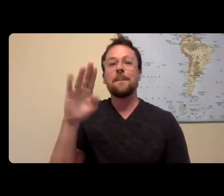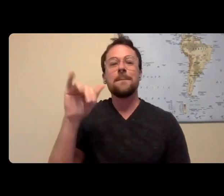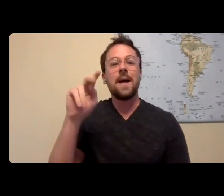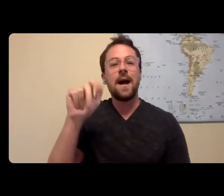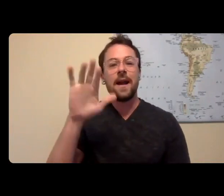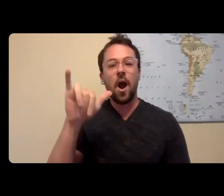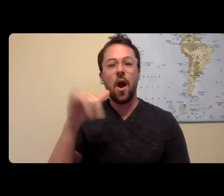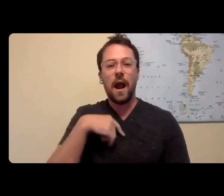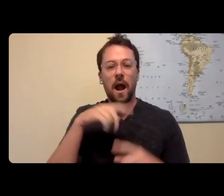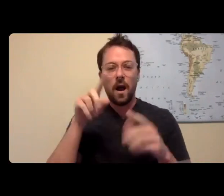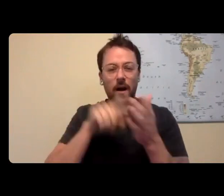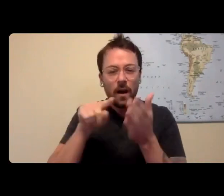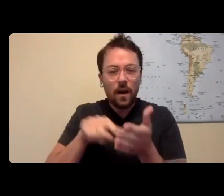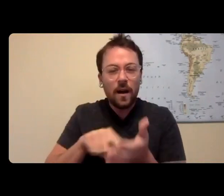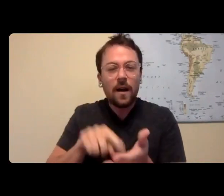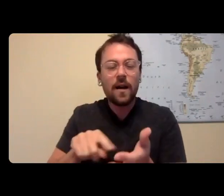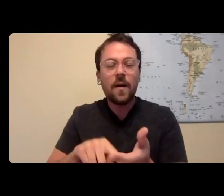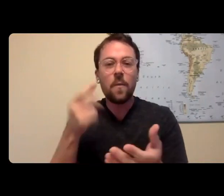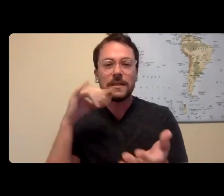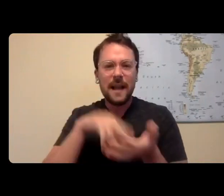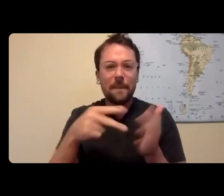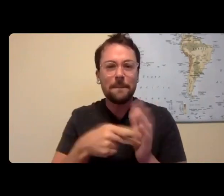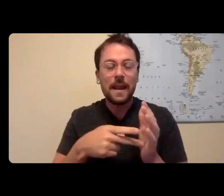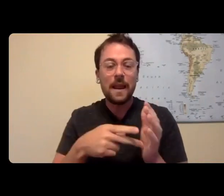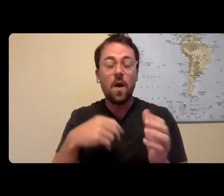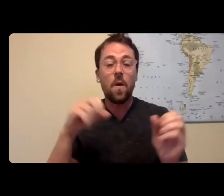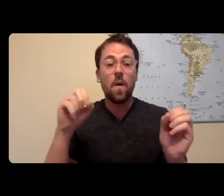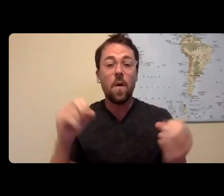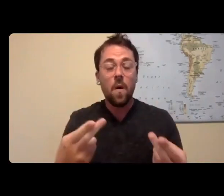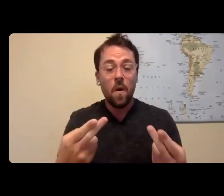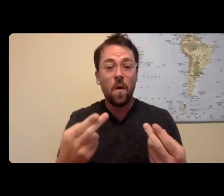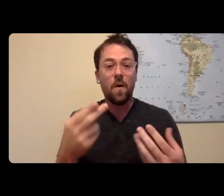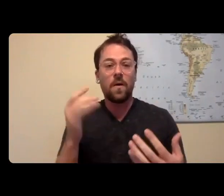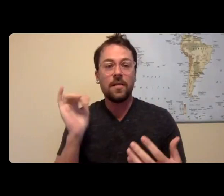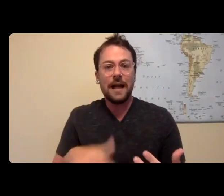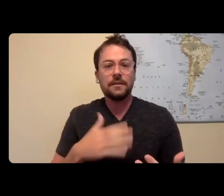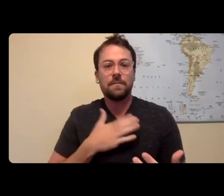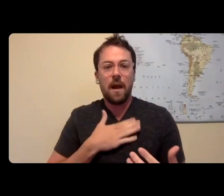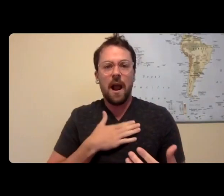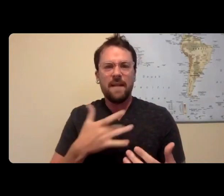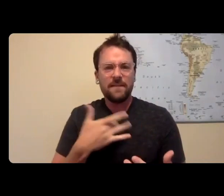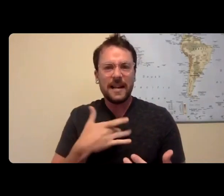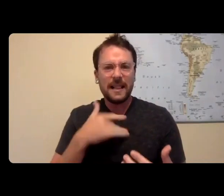that showed me what the word non binary started, what it really meant.